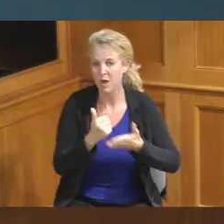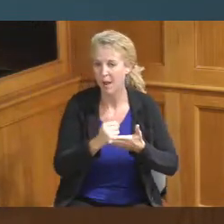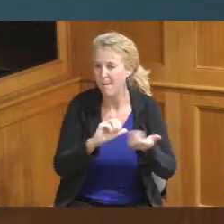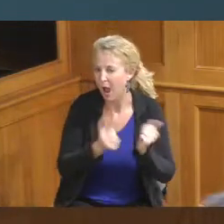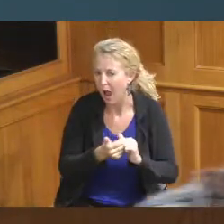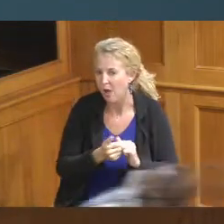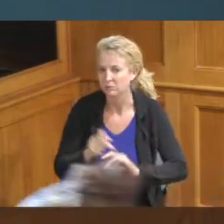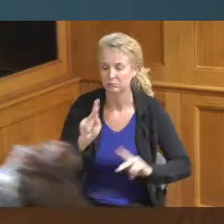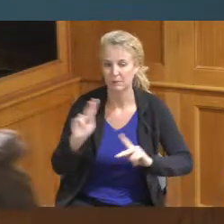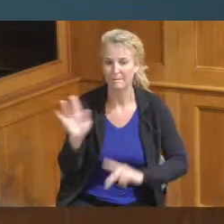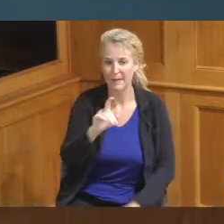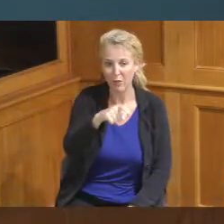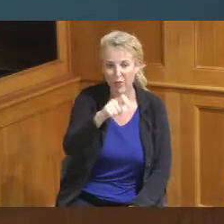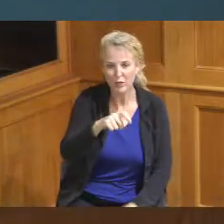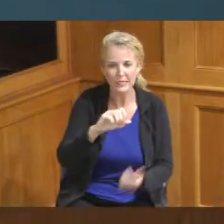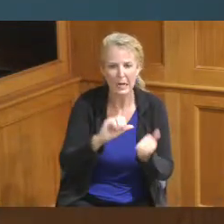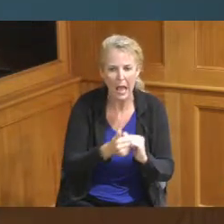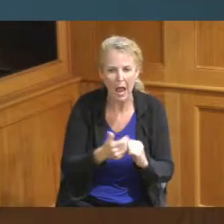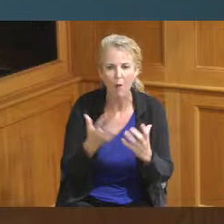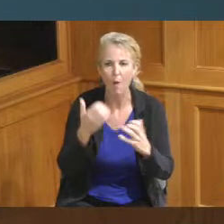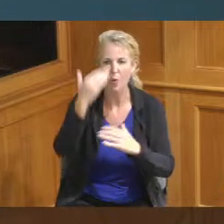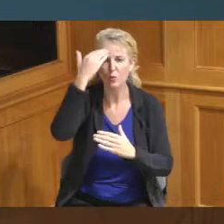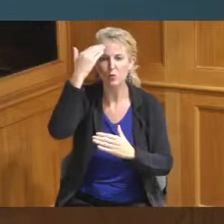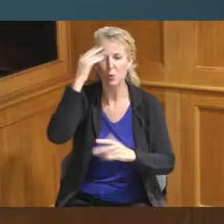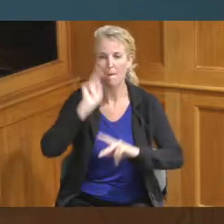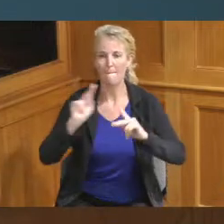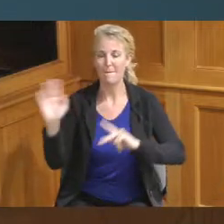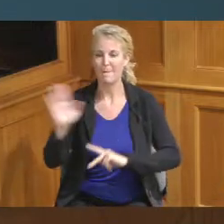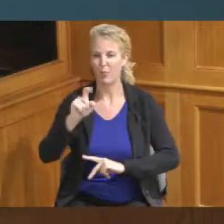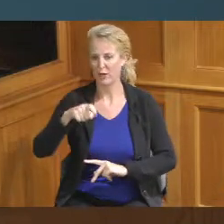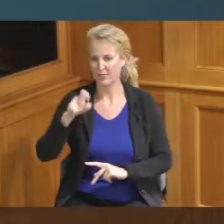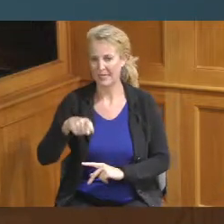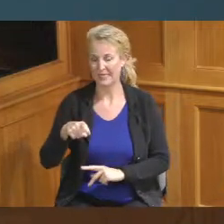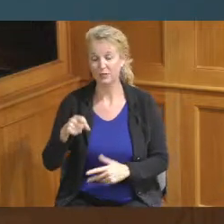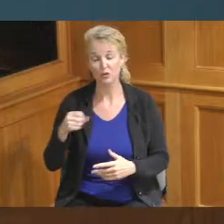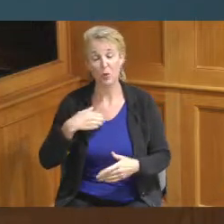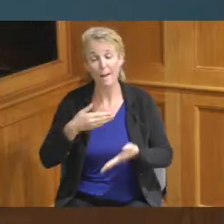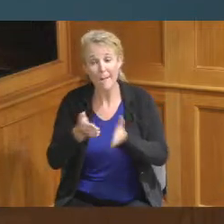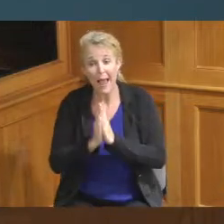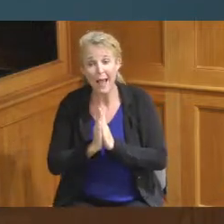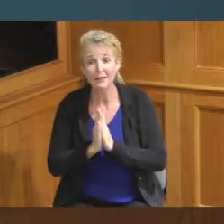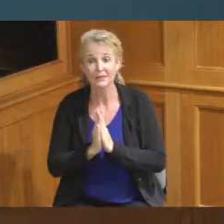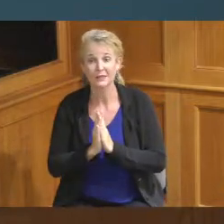want to put the money where the need is so that's why as I need but I can't do it unless I got all